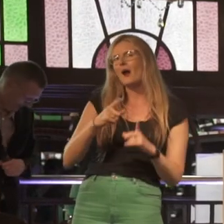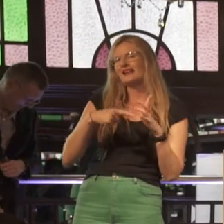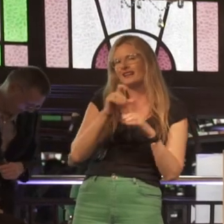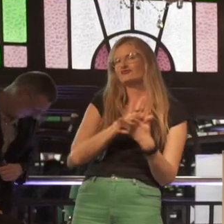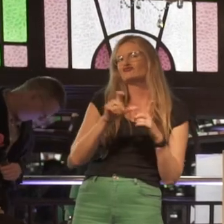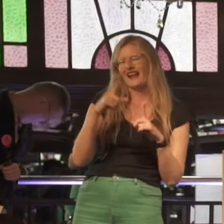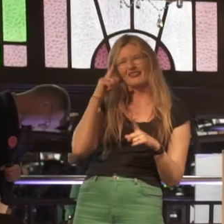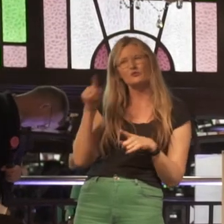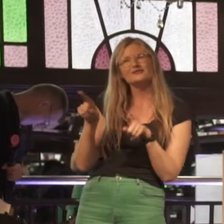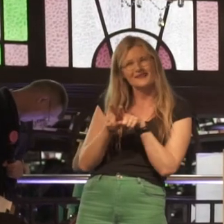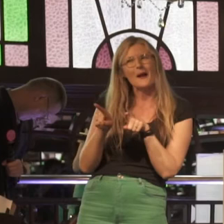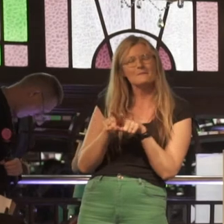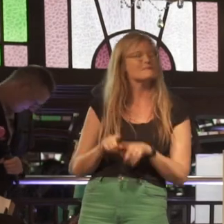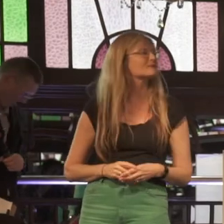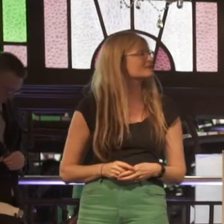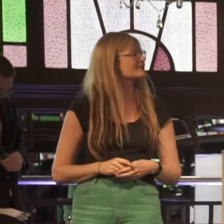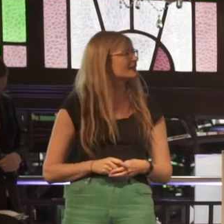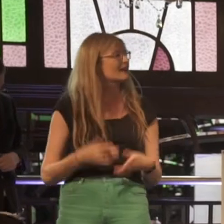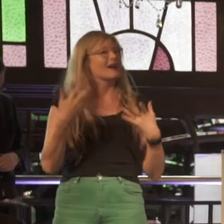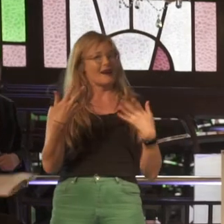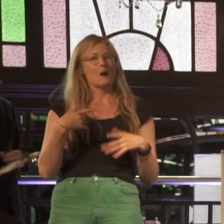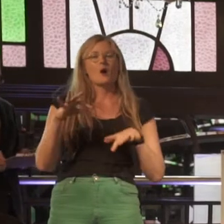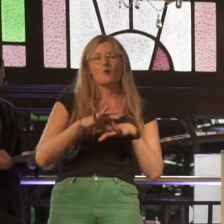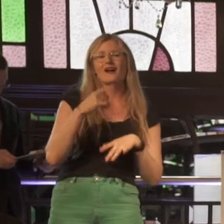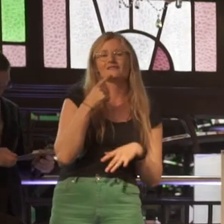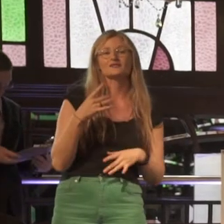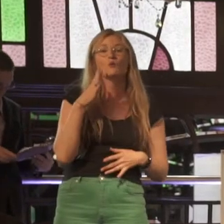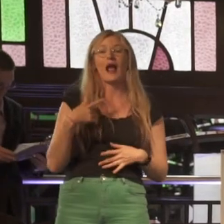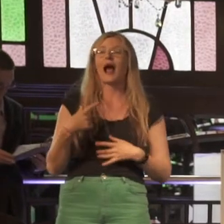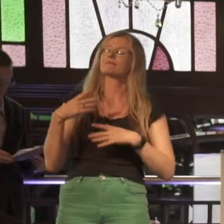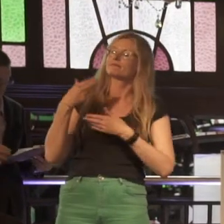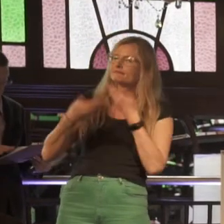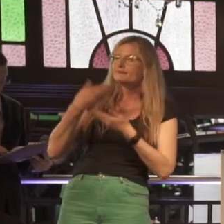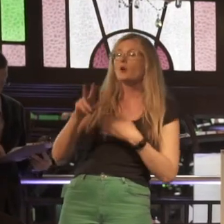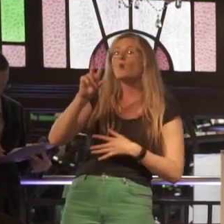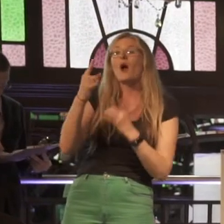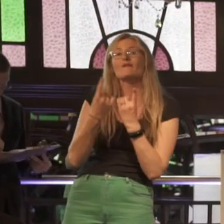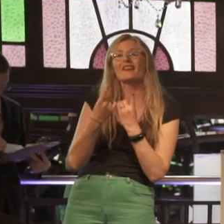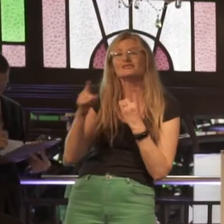And now she goes, oh, when I'm telling you to do like 12 things and you hear none of it, I understand why.